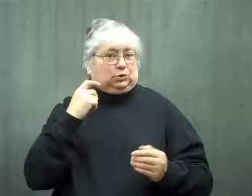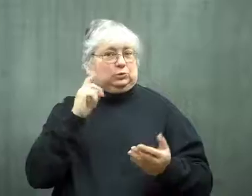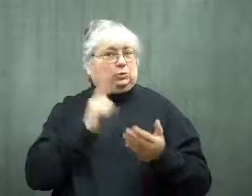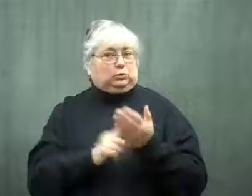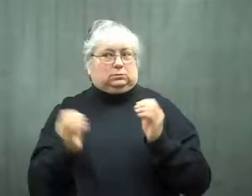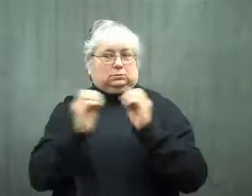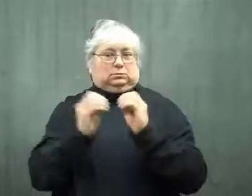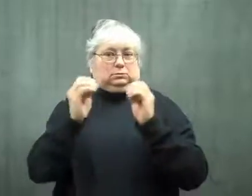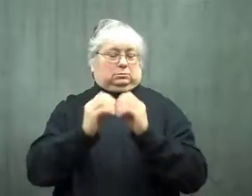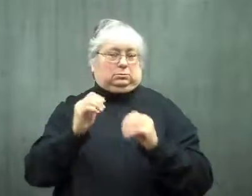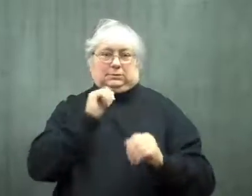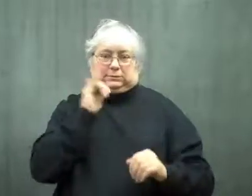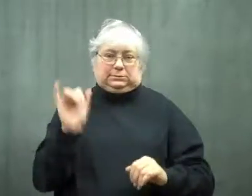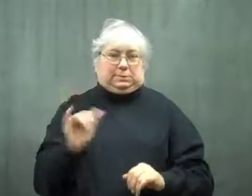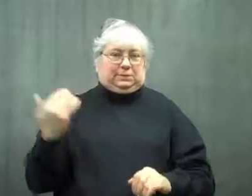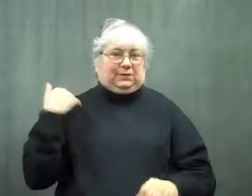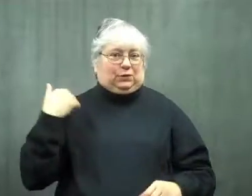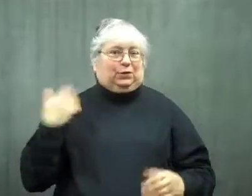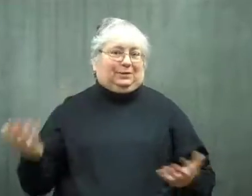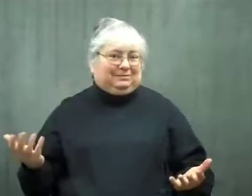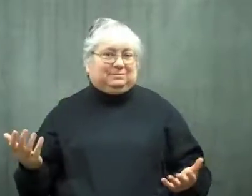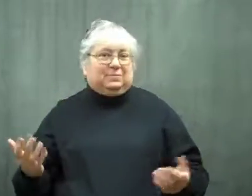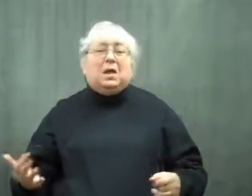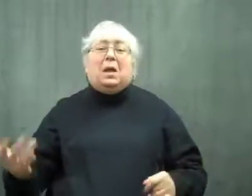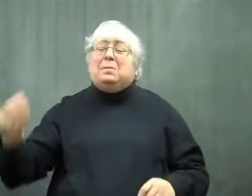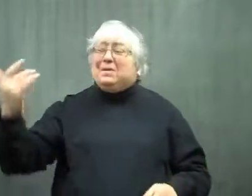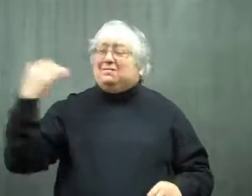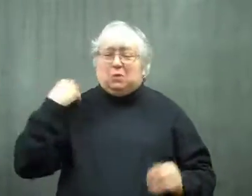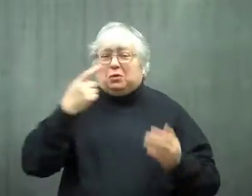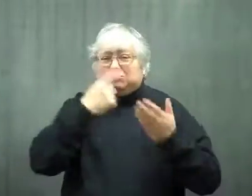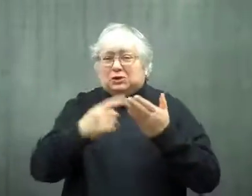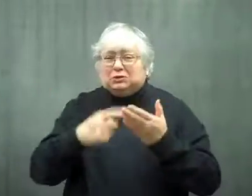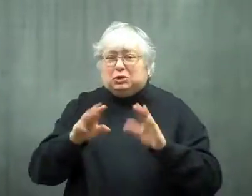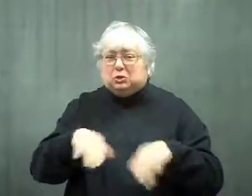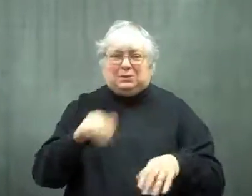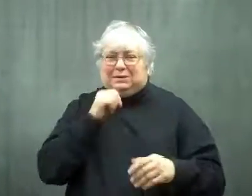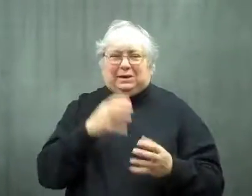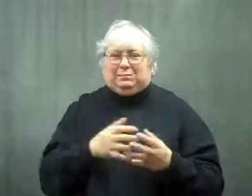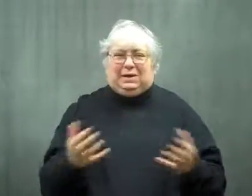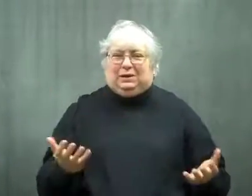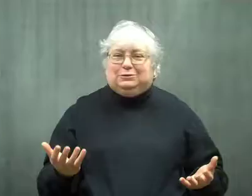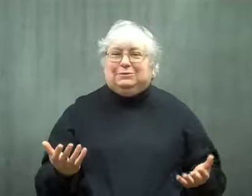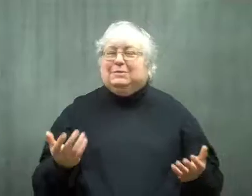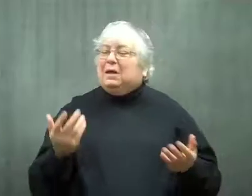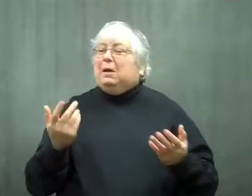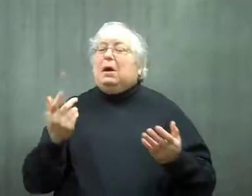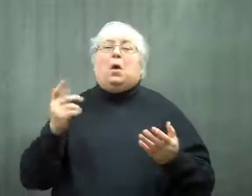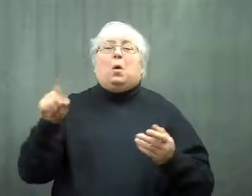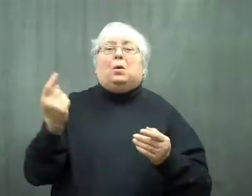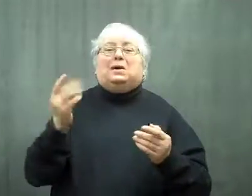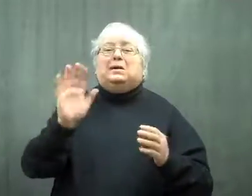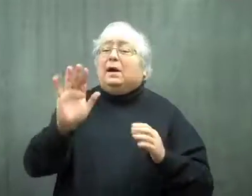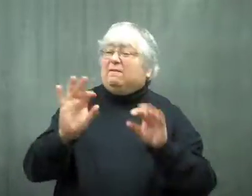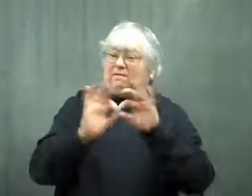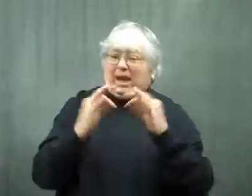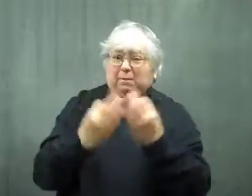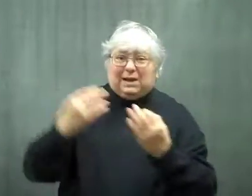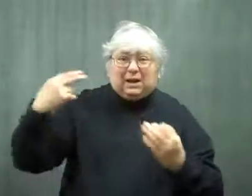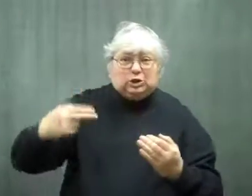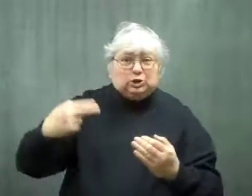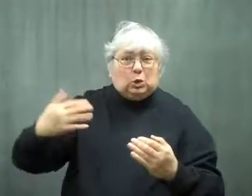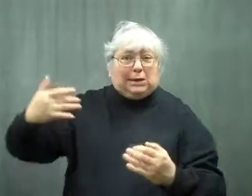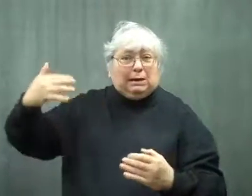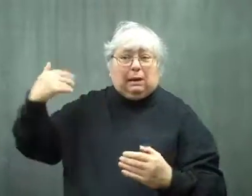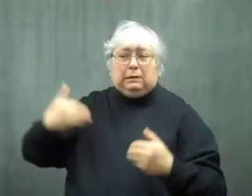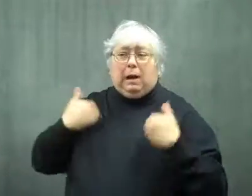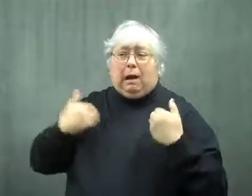Things have changed, it's not like it used to be.